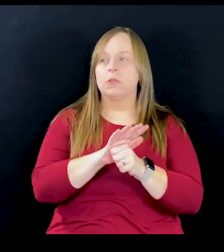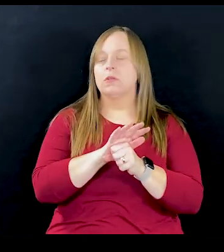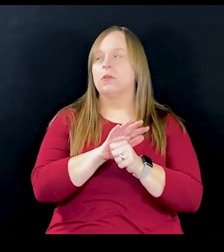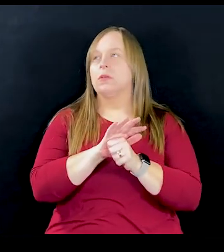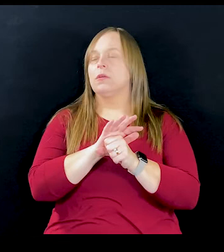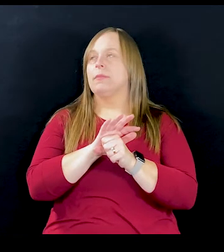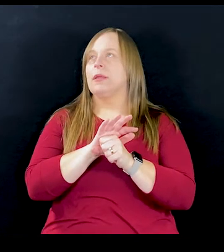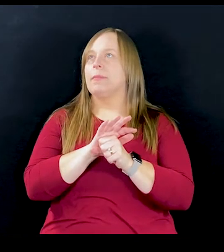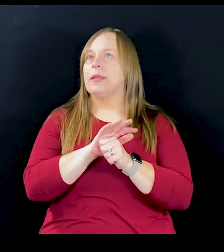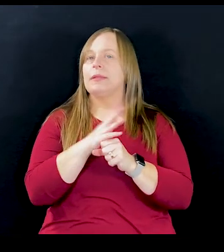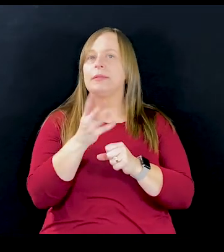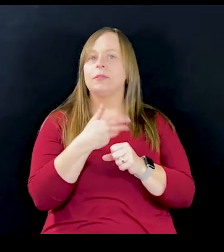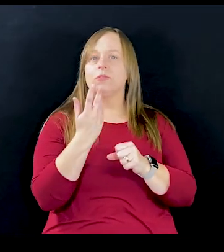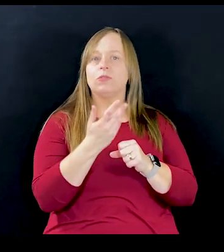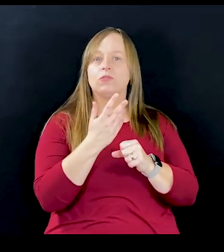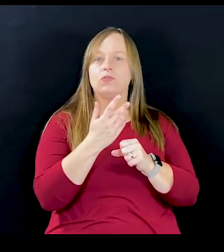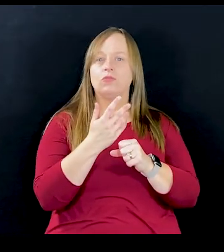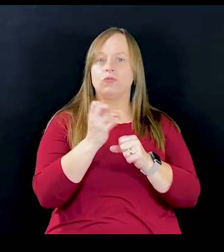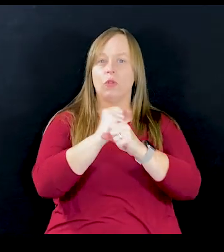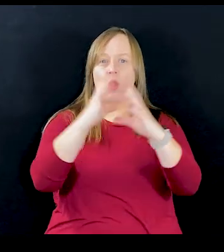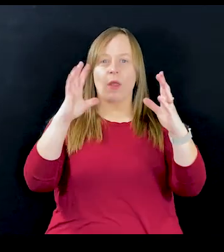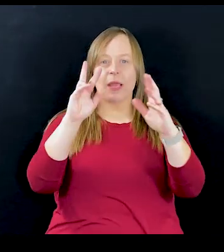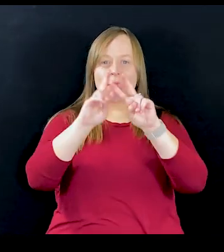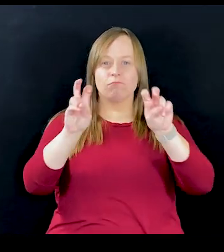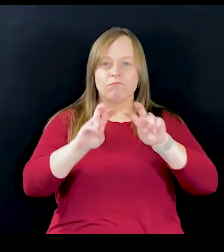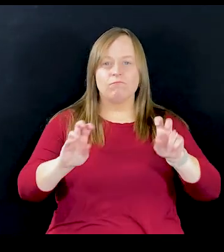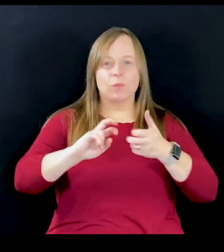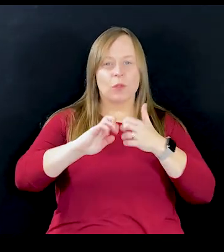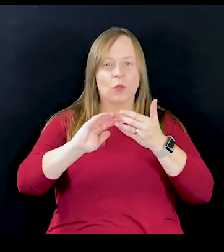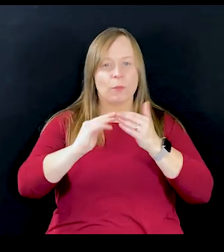to really looking at what's happening in our communities,